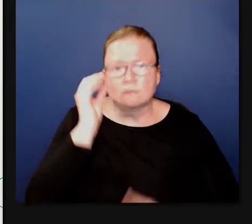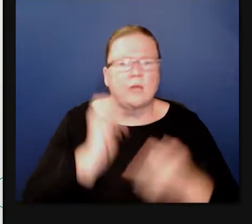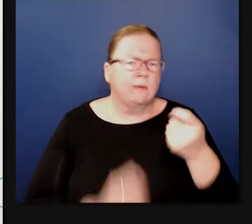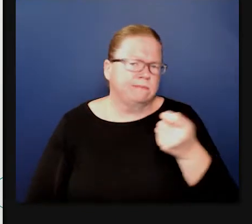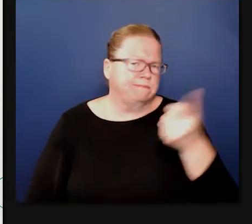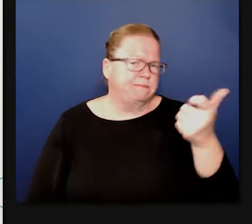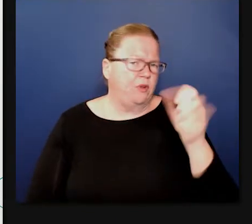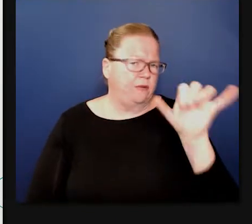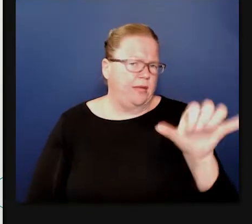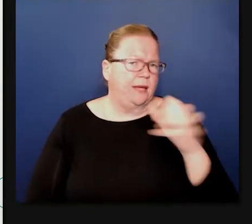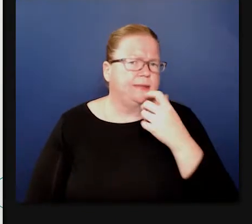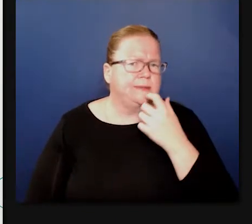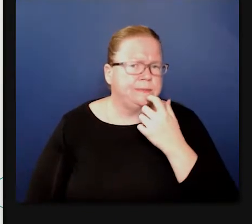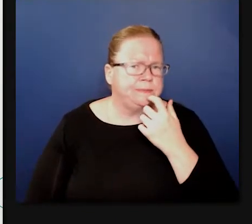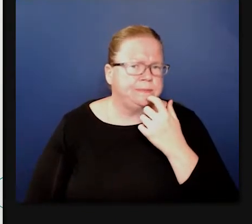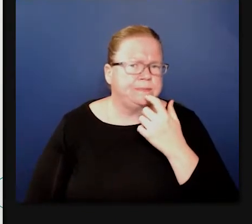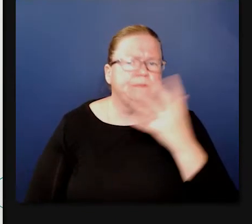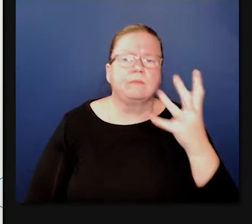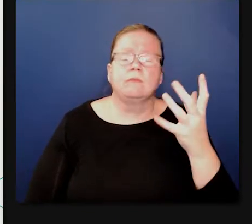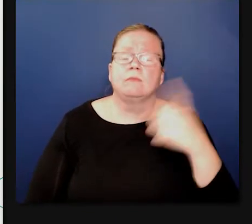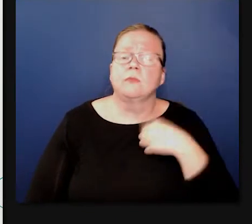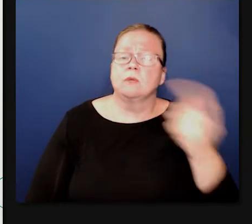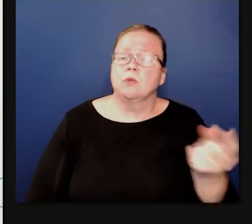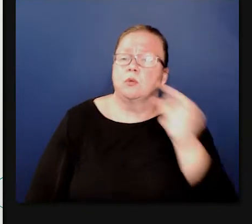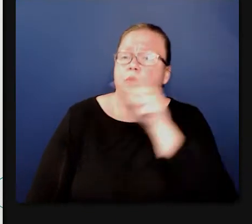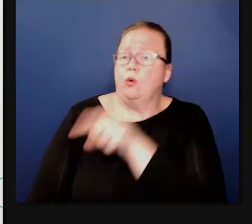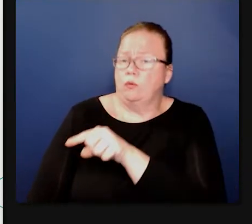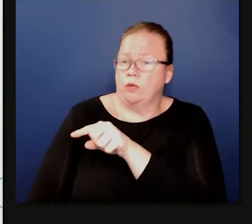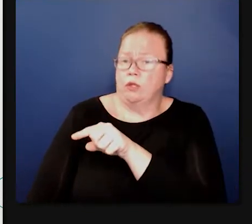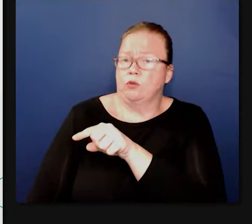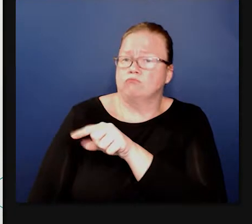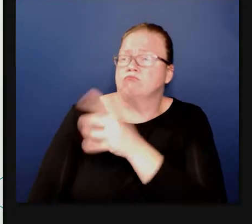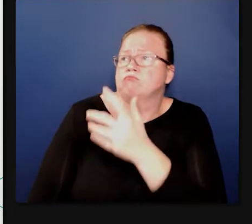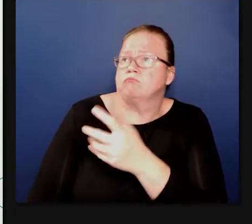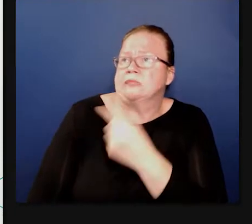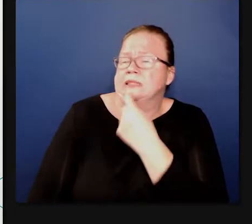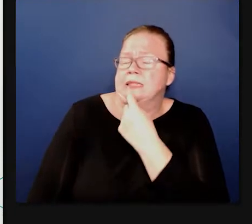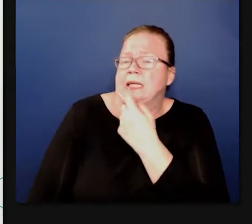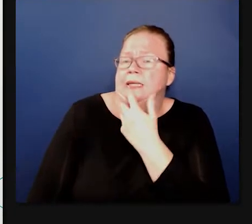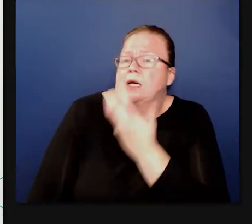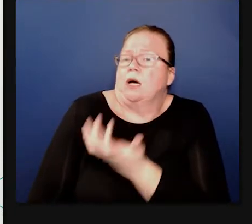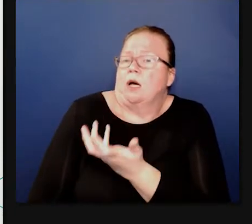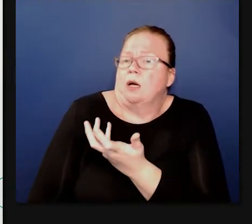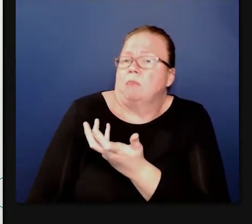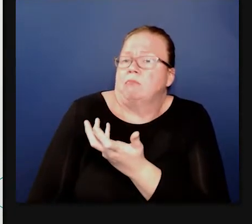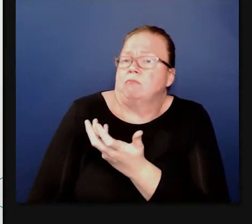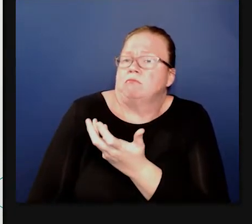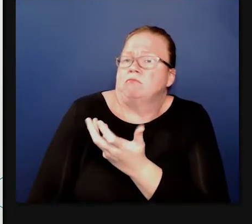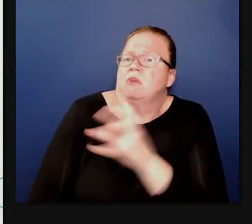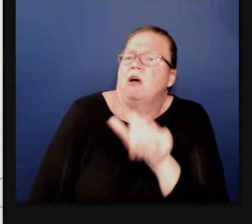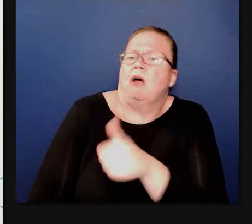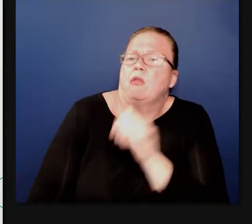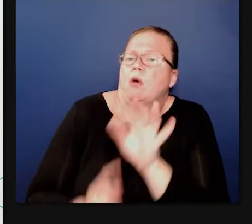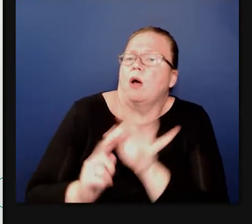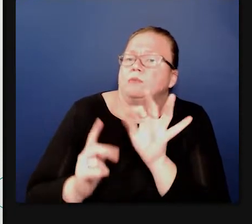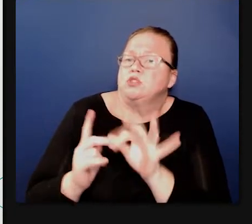Let me remove this filter and going to head over to, let's say, let's start looking at all different other options.